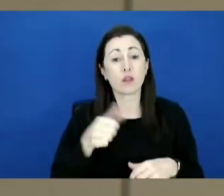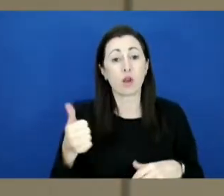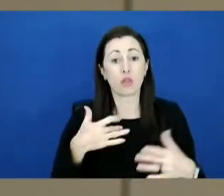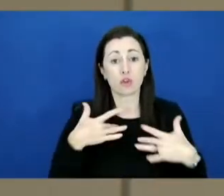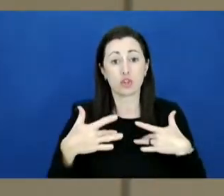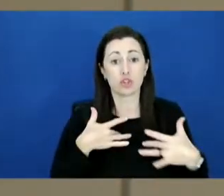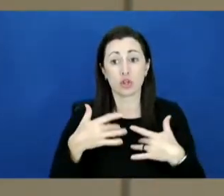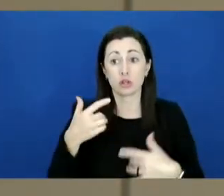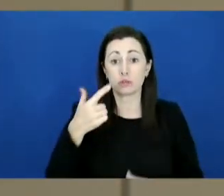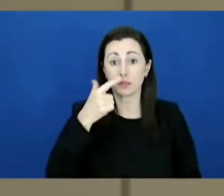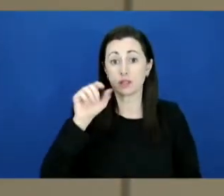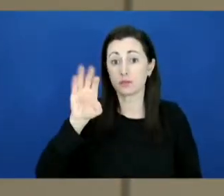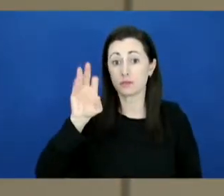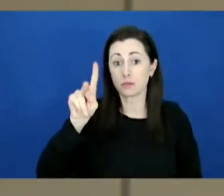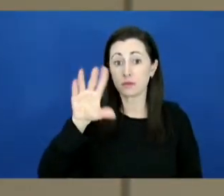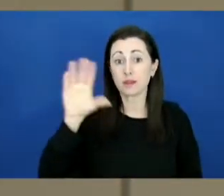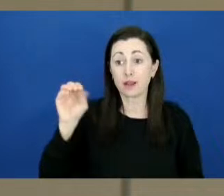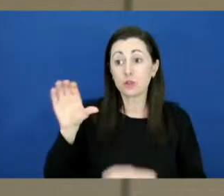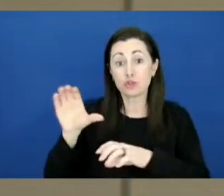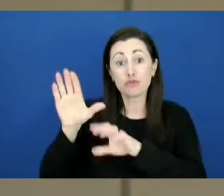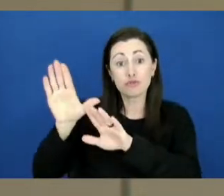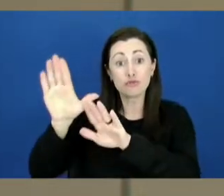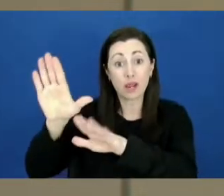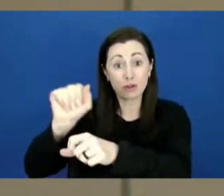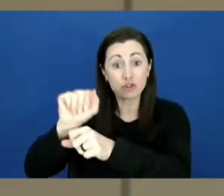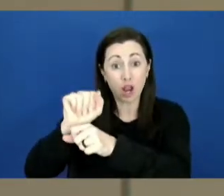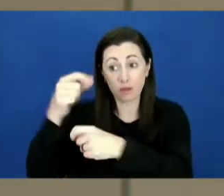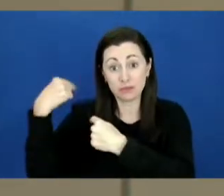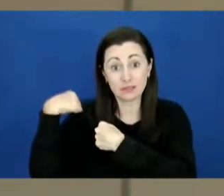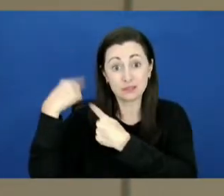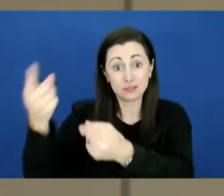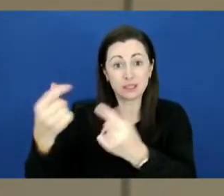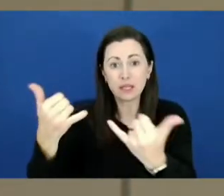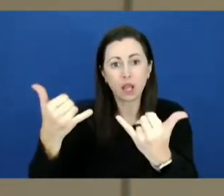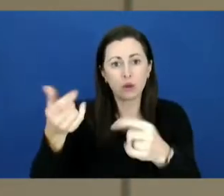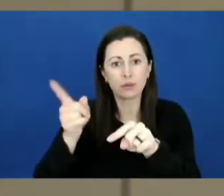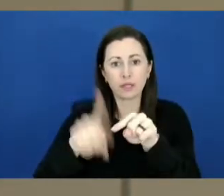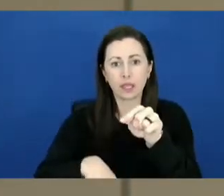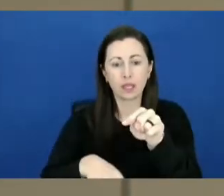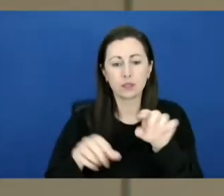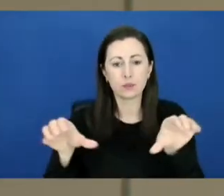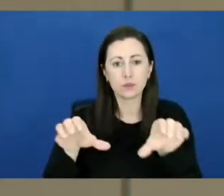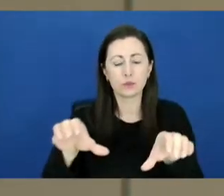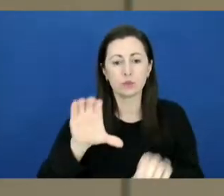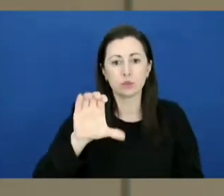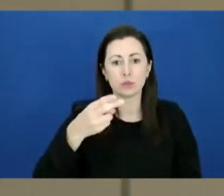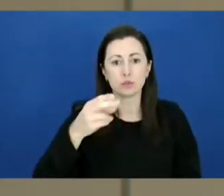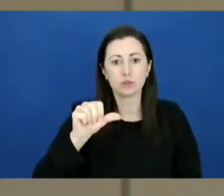AND THEN THE HUGE CONCERN OF